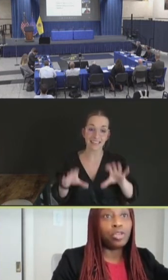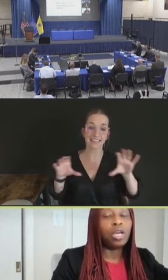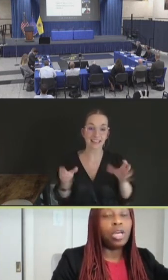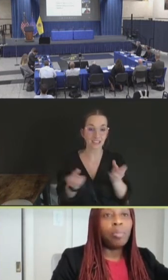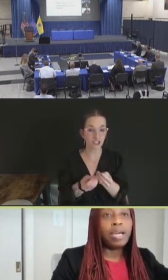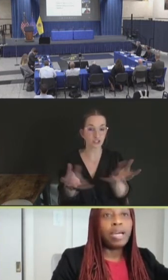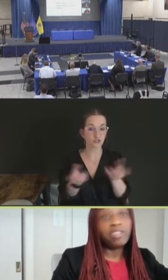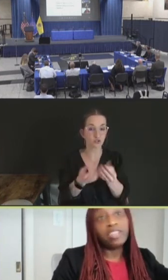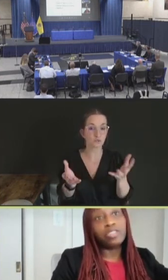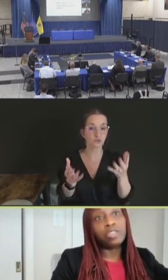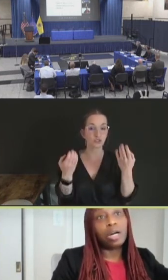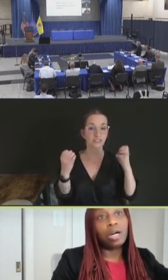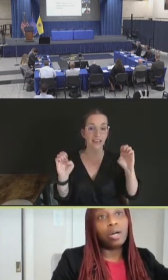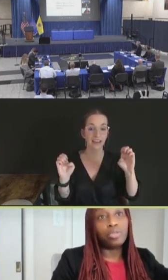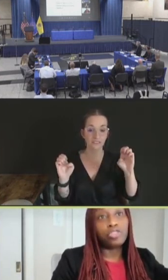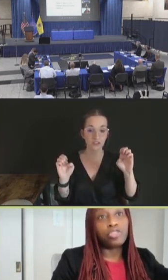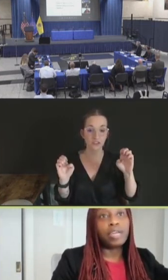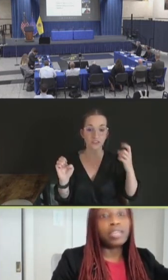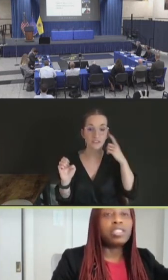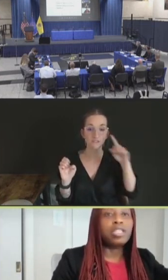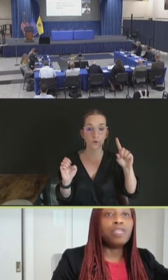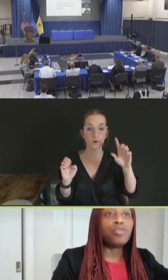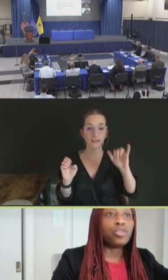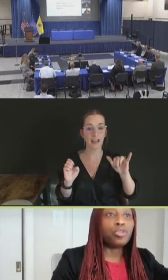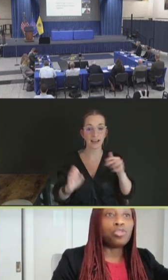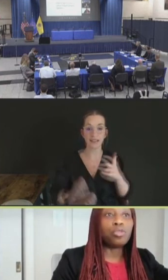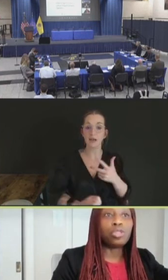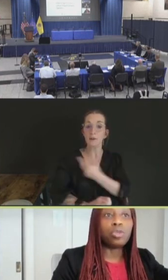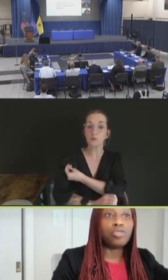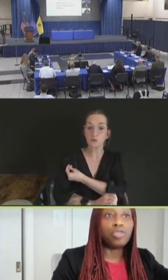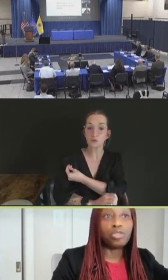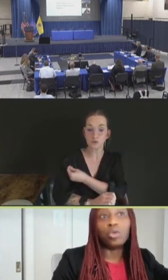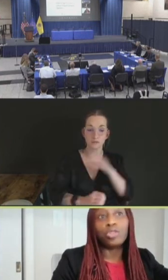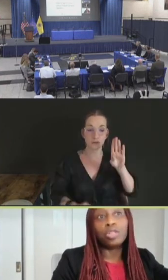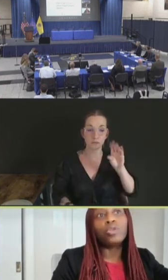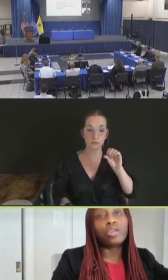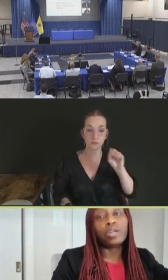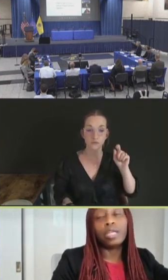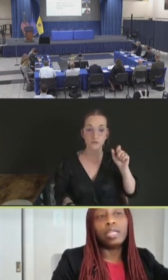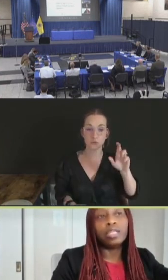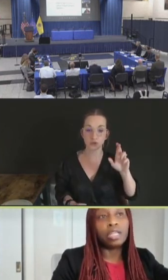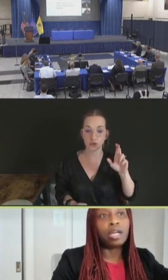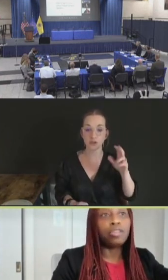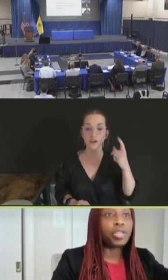the Bivalent booster vaccine for those who are 12 years old and older and in Indian country.